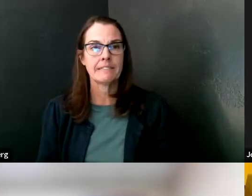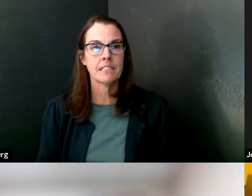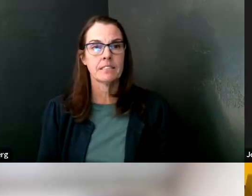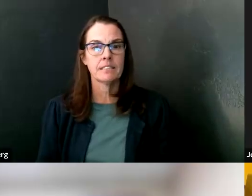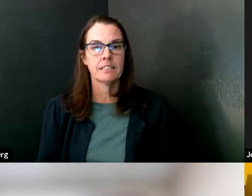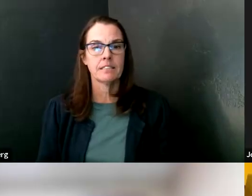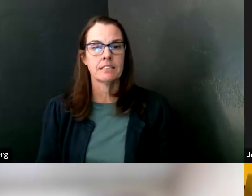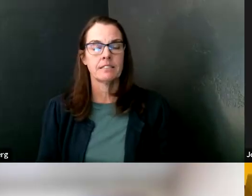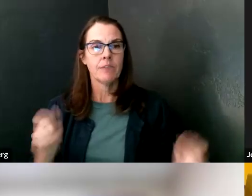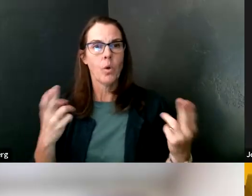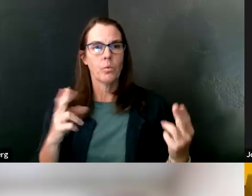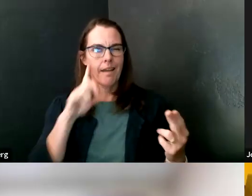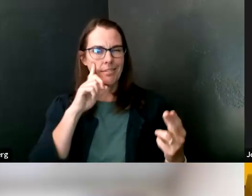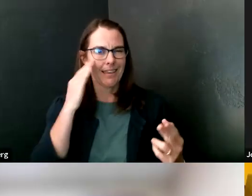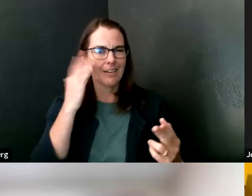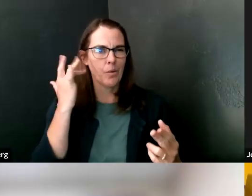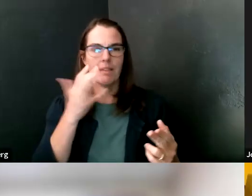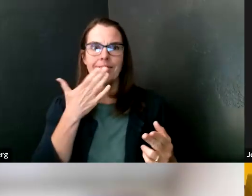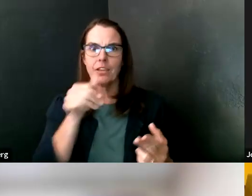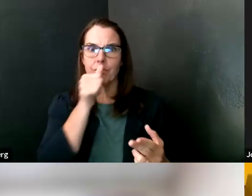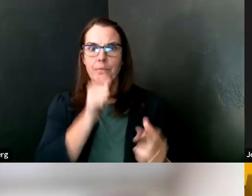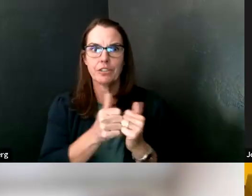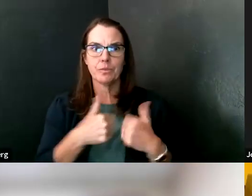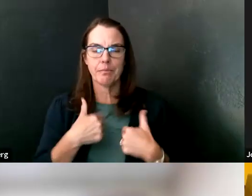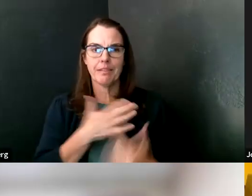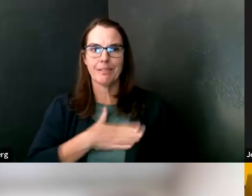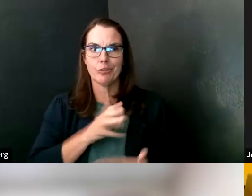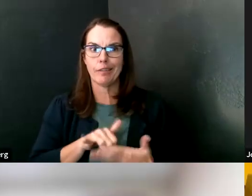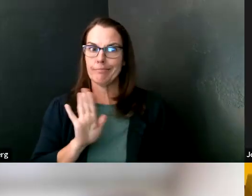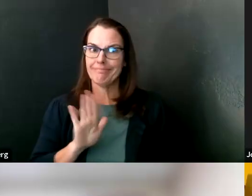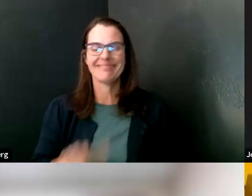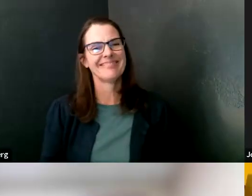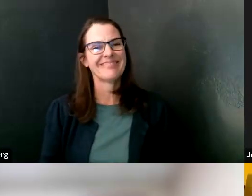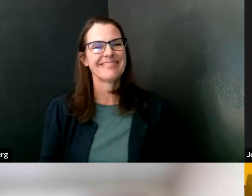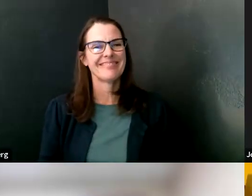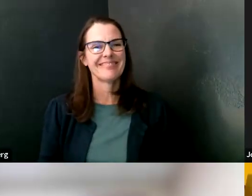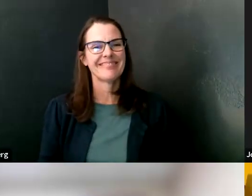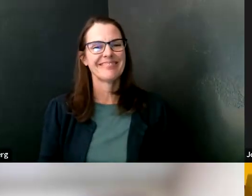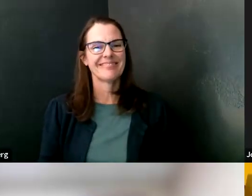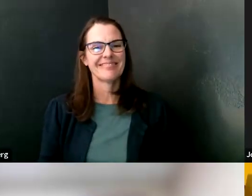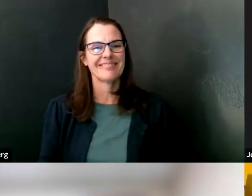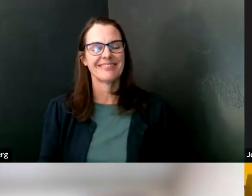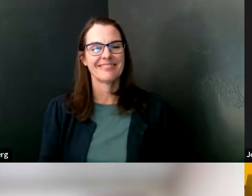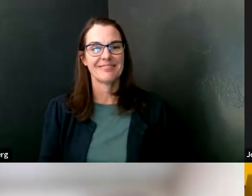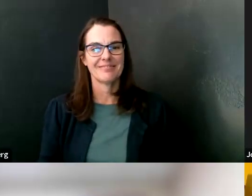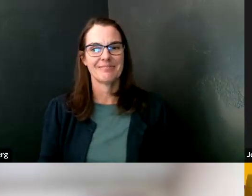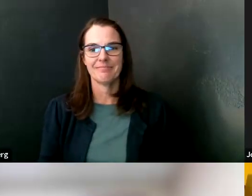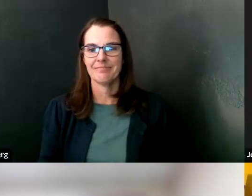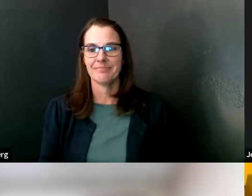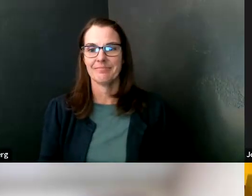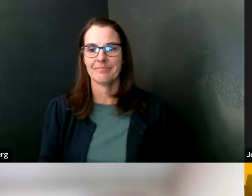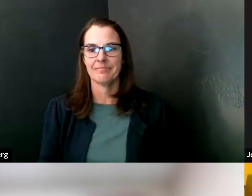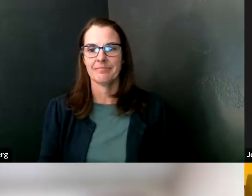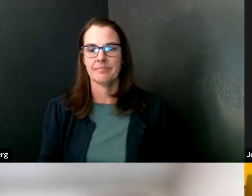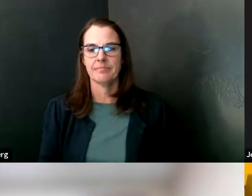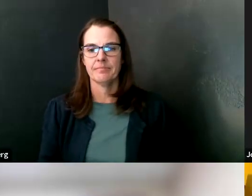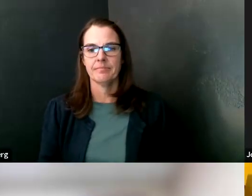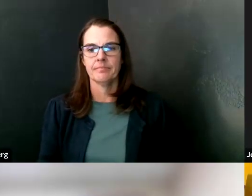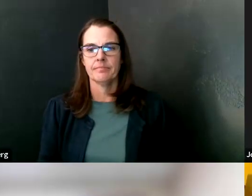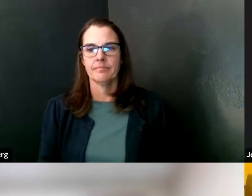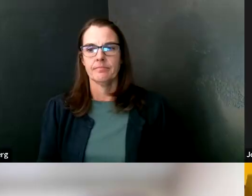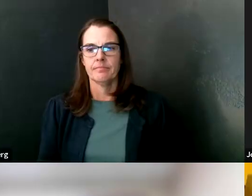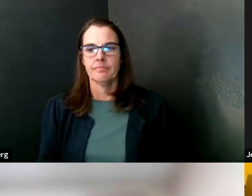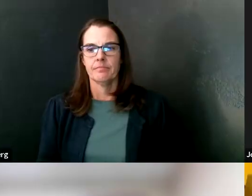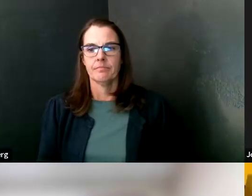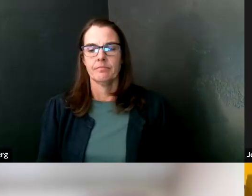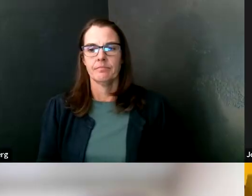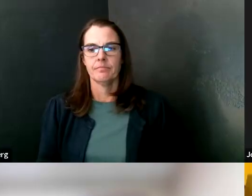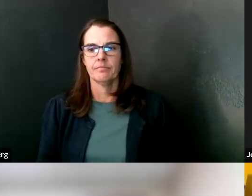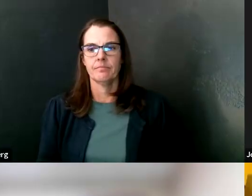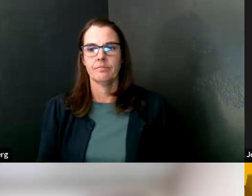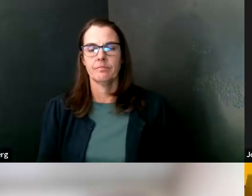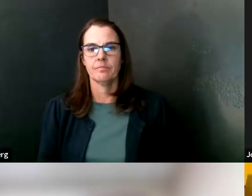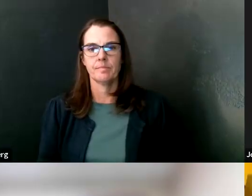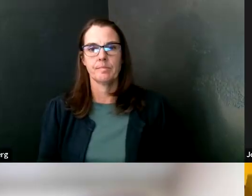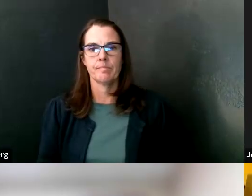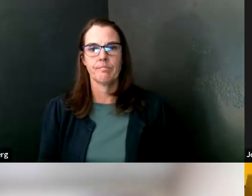Oh, hang on a second. I think I know why. Thank you for your patience. I appreciate it.